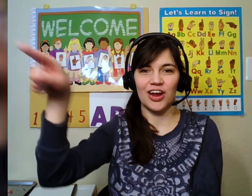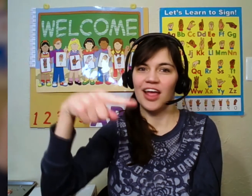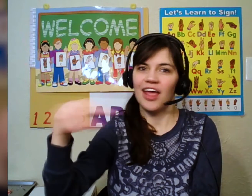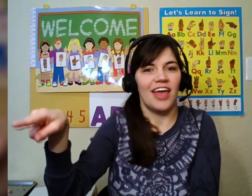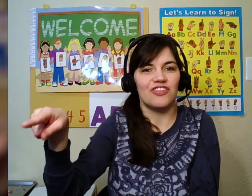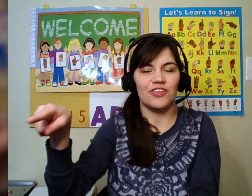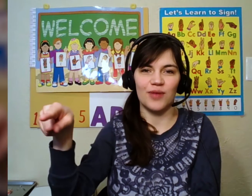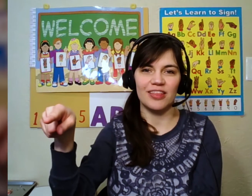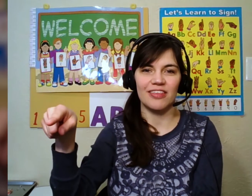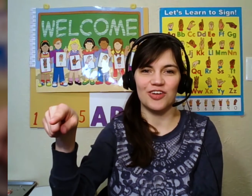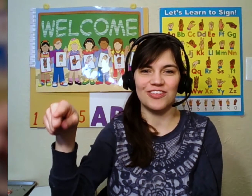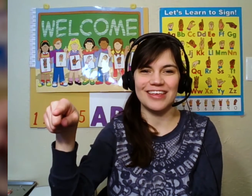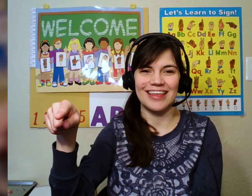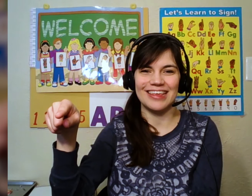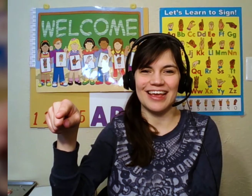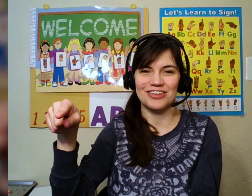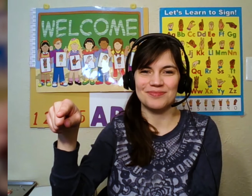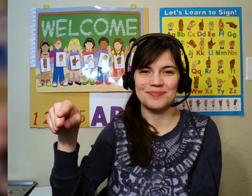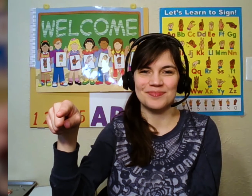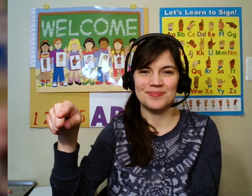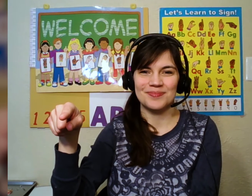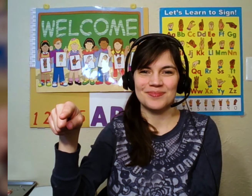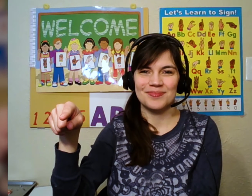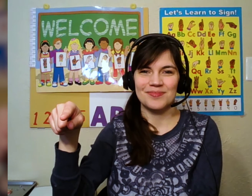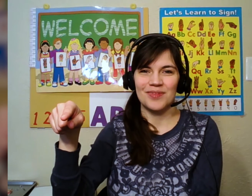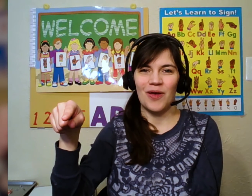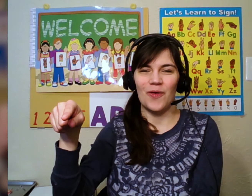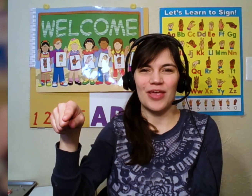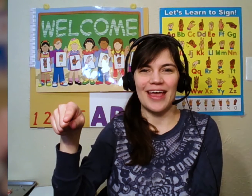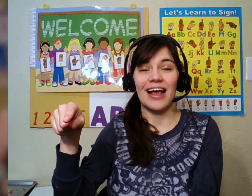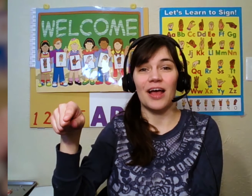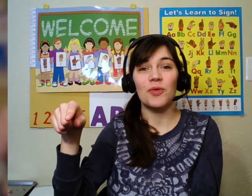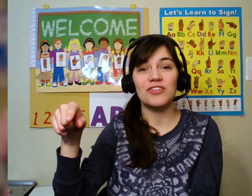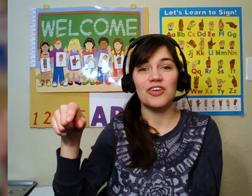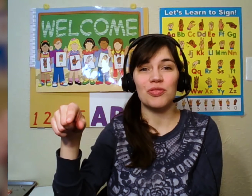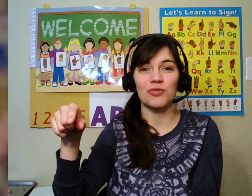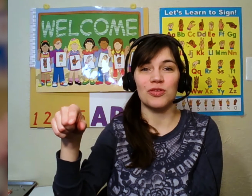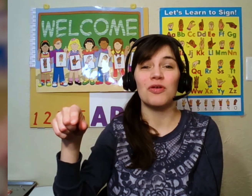finger and just write the letter Z in the air. Okay, I'm going to go through